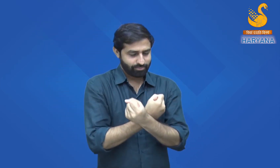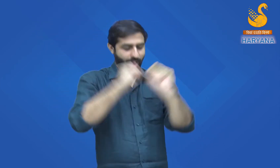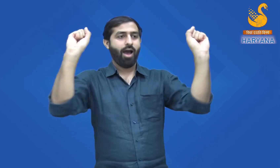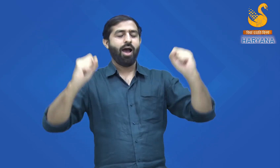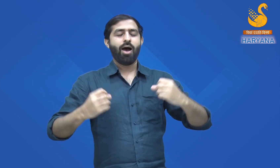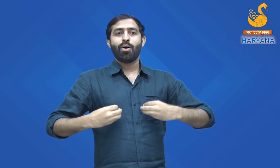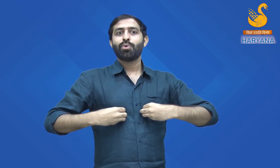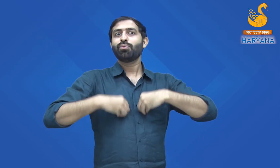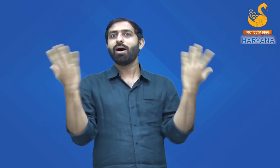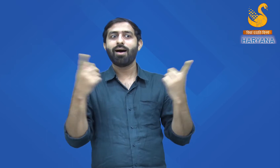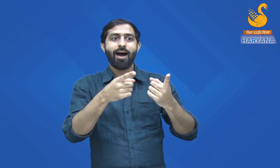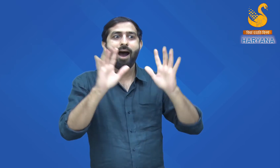and to make our country independent.